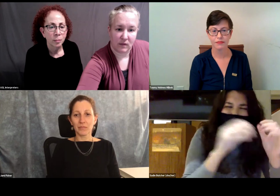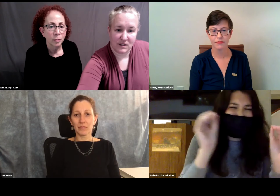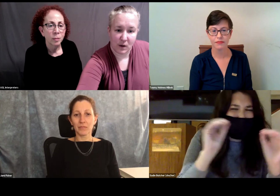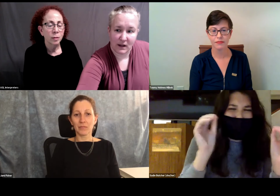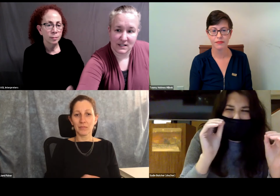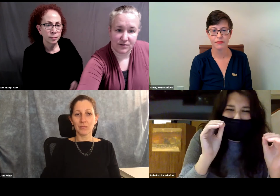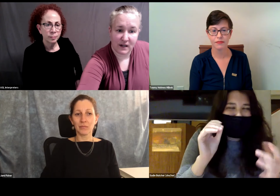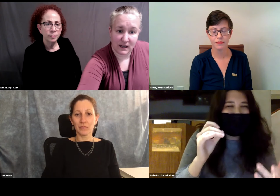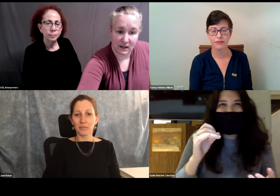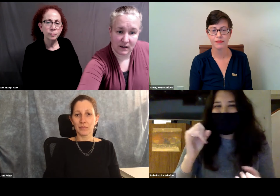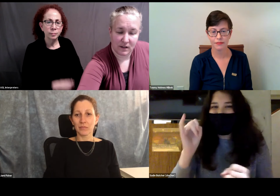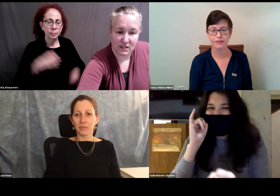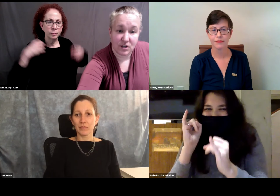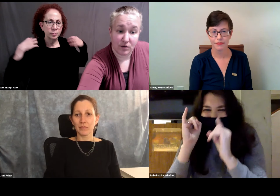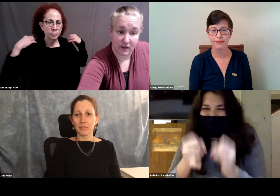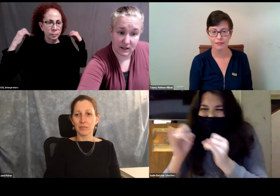As well as funding, there is no funding.